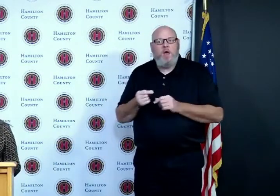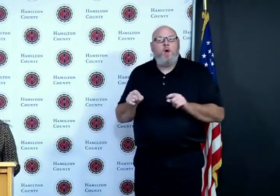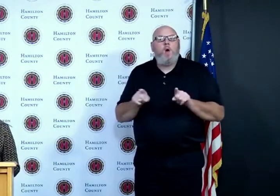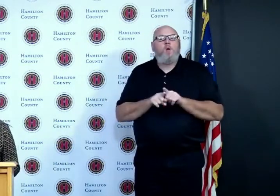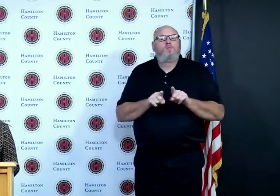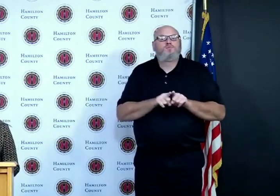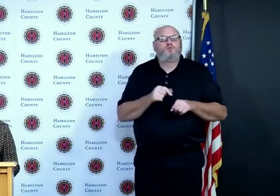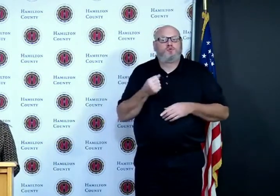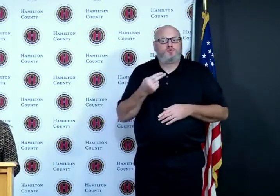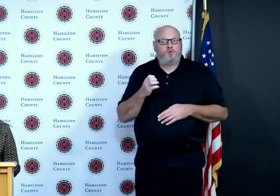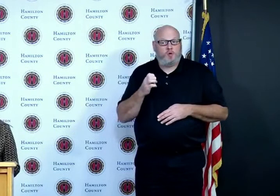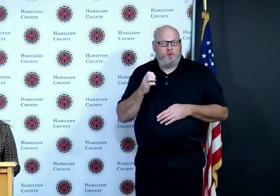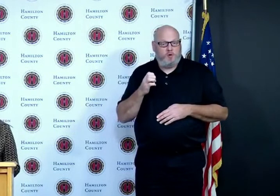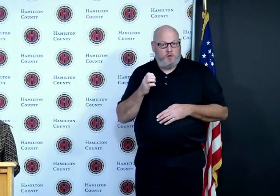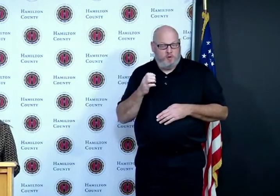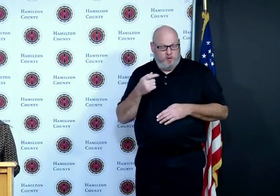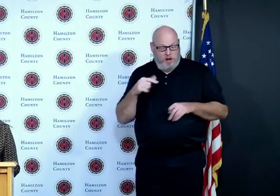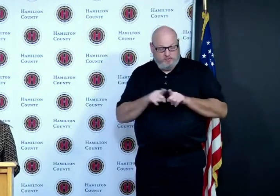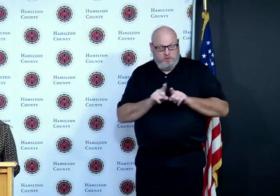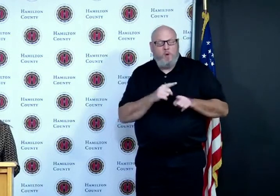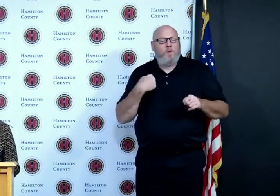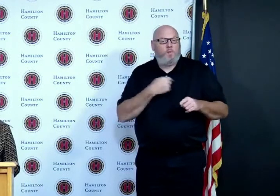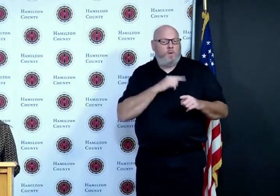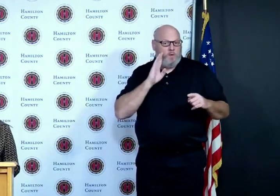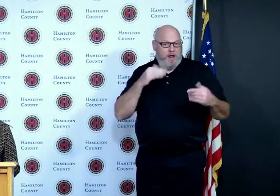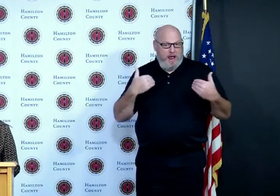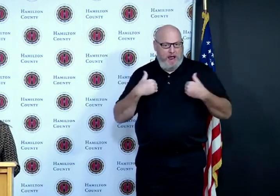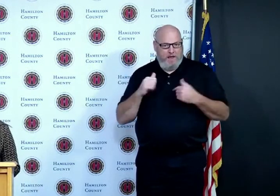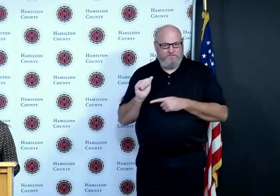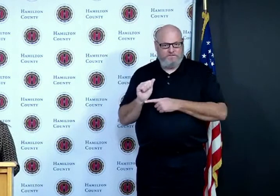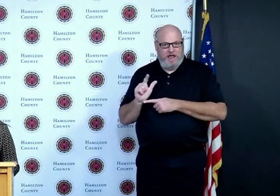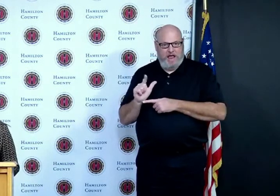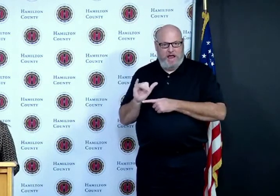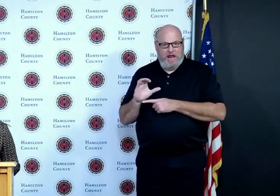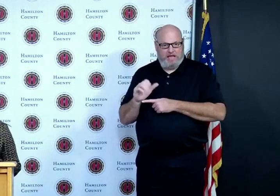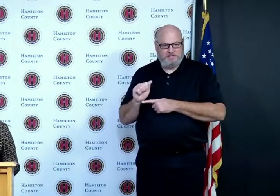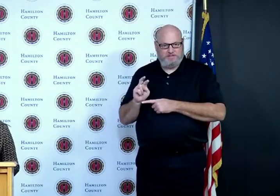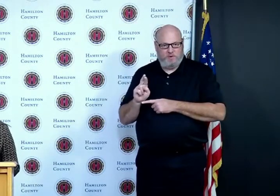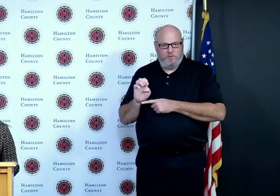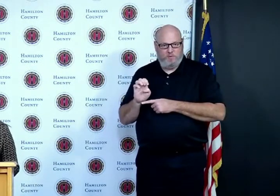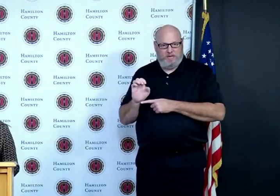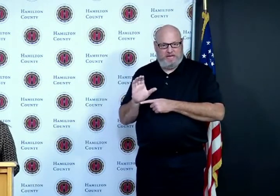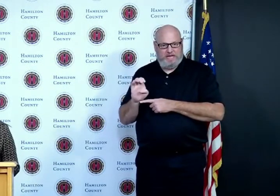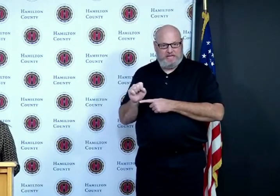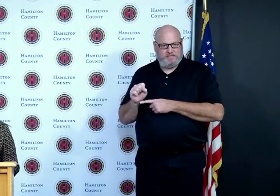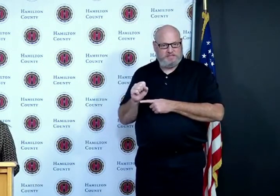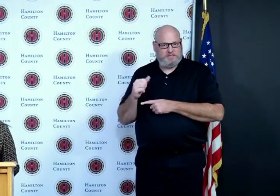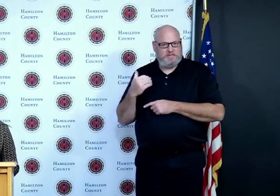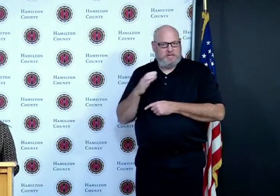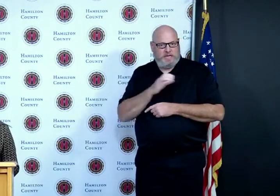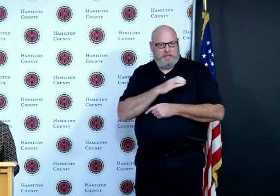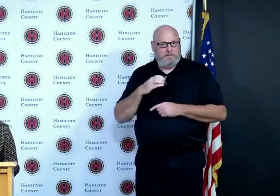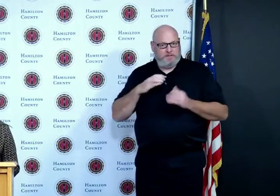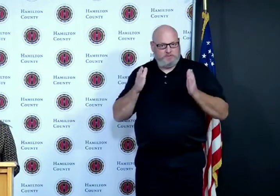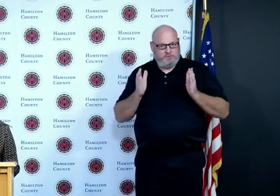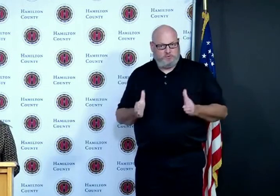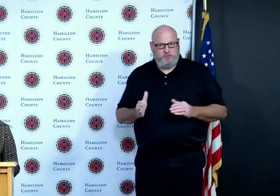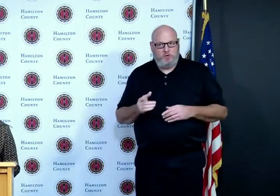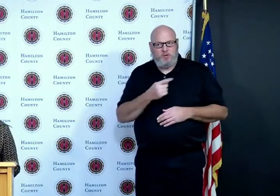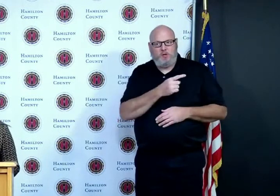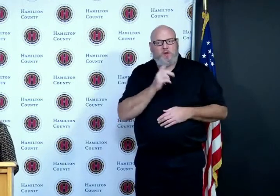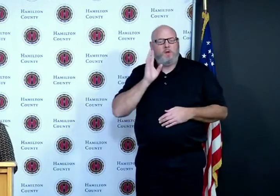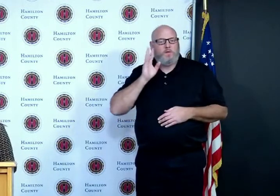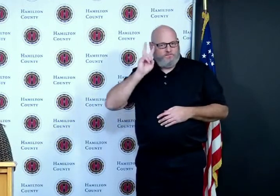government gave us 142 million dollars last year for our Covid-19 response here in Hamilton County